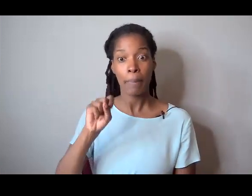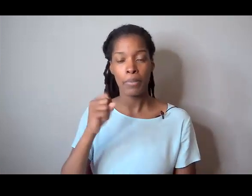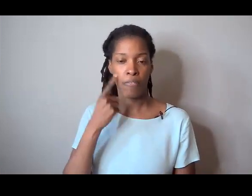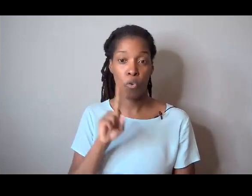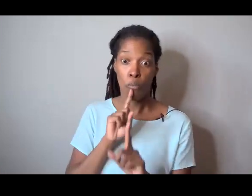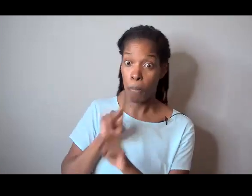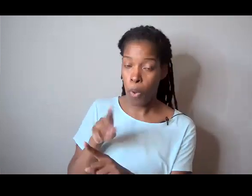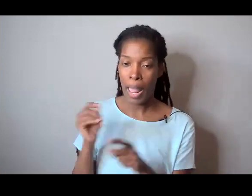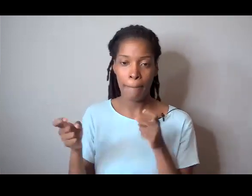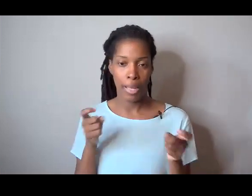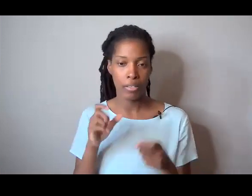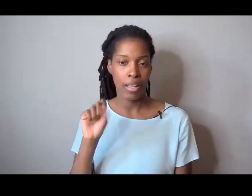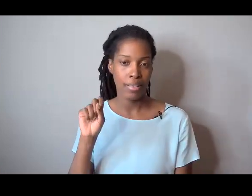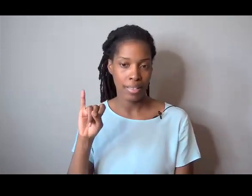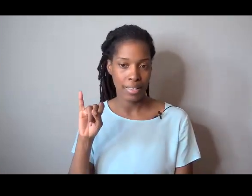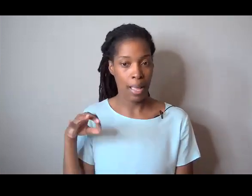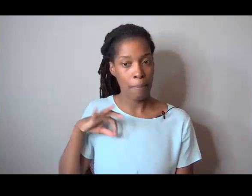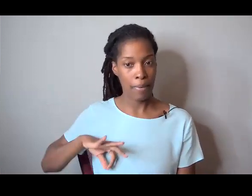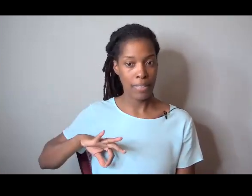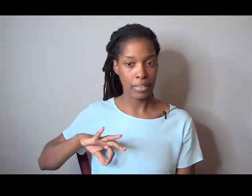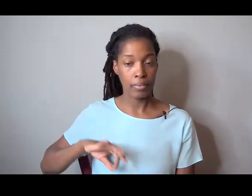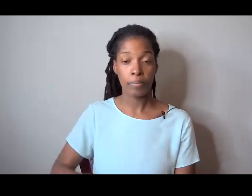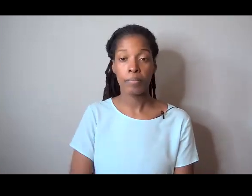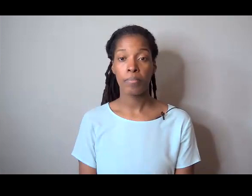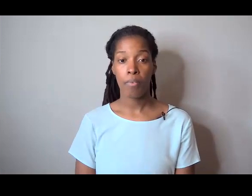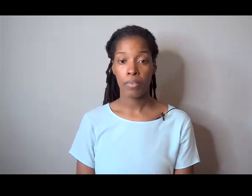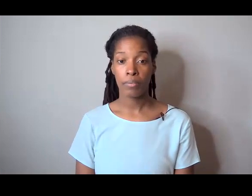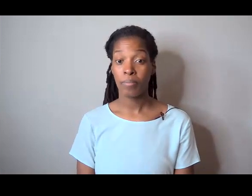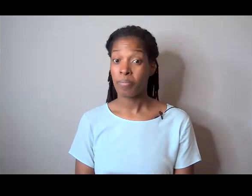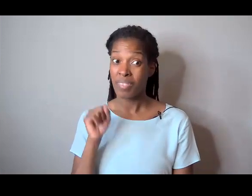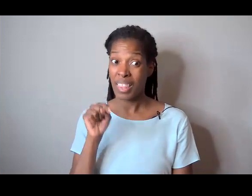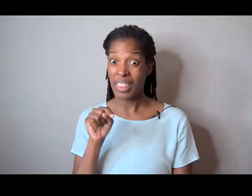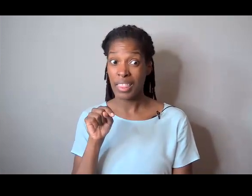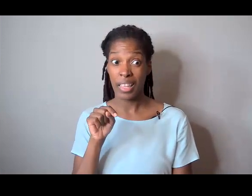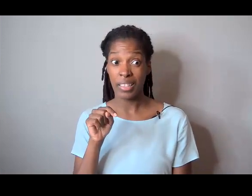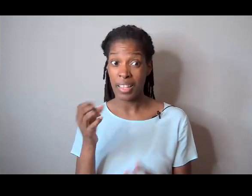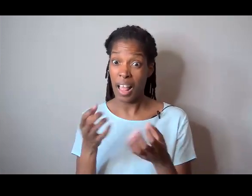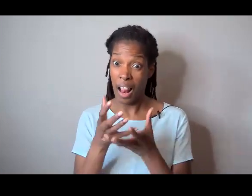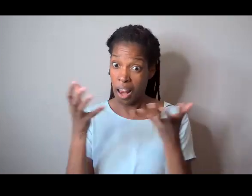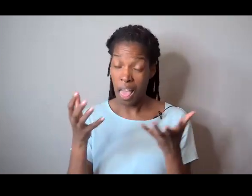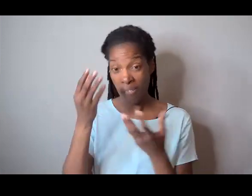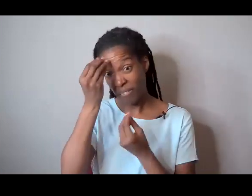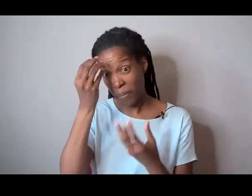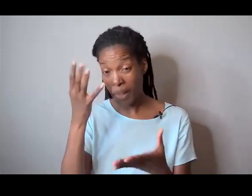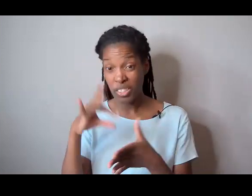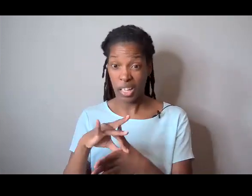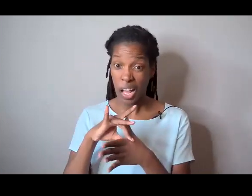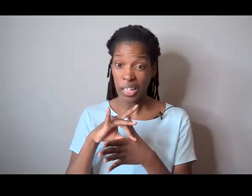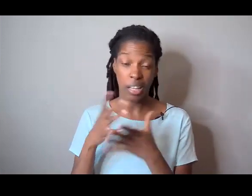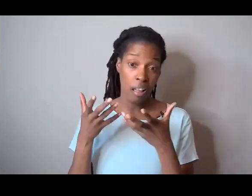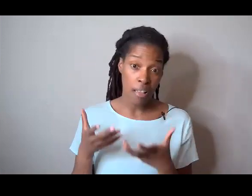Now, I want to acknowledge this is a fairly big agenda. So given that, I'm actually going to do